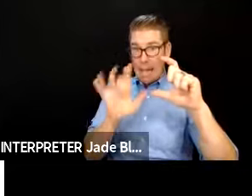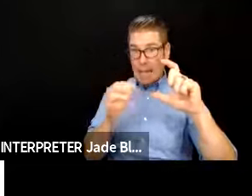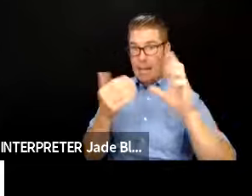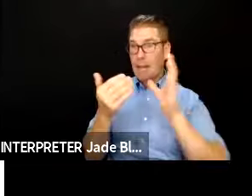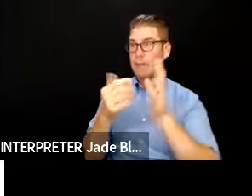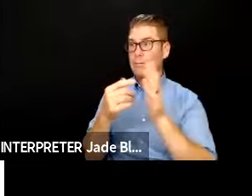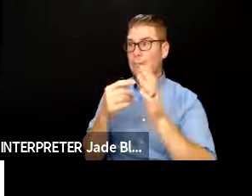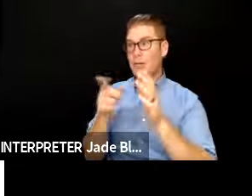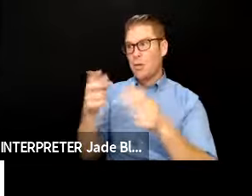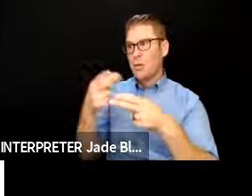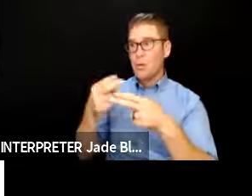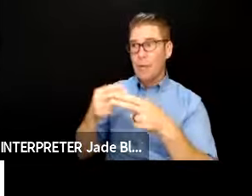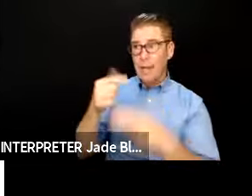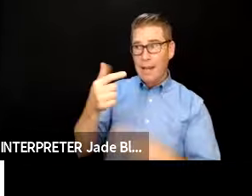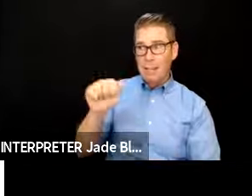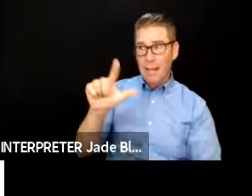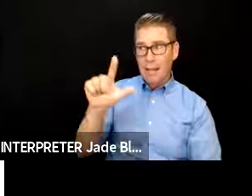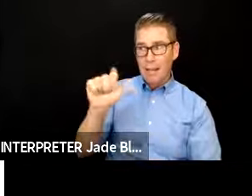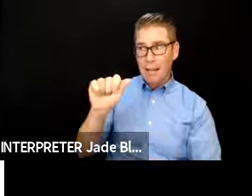Yes if you like in the 3 to thes toward the top of your picture you can put your name in there